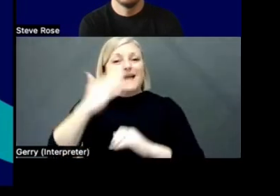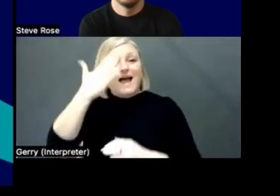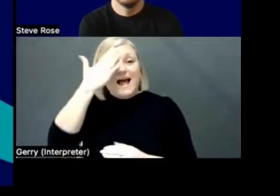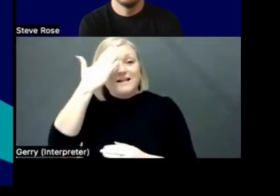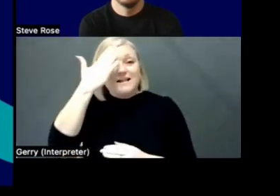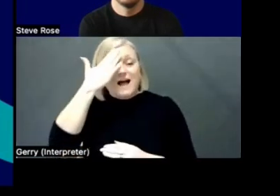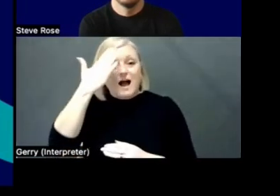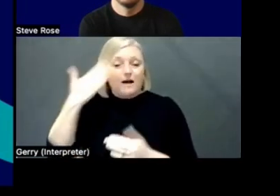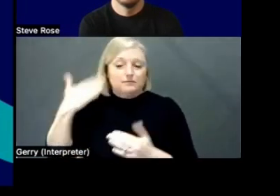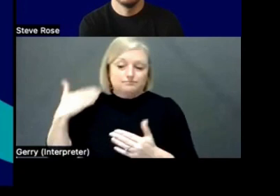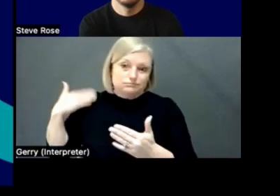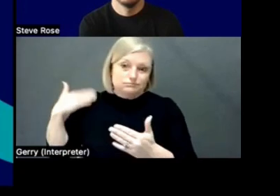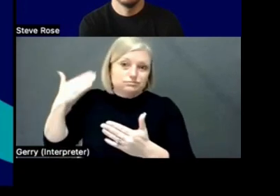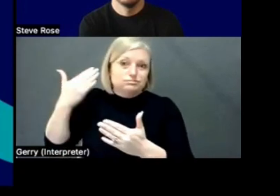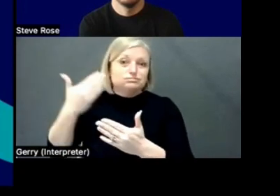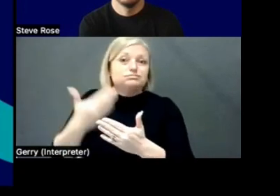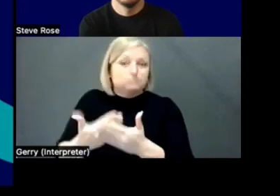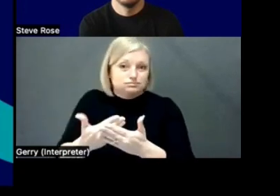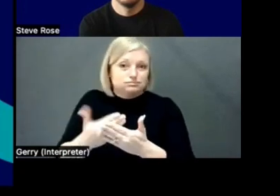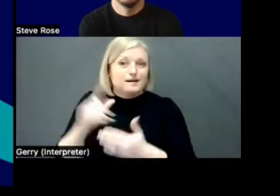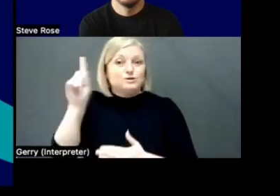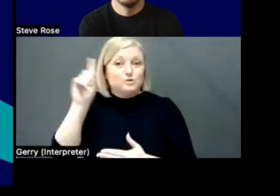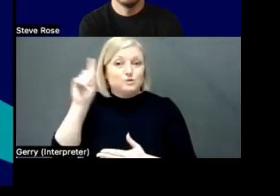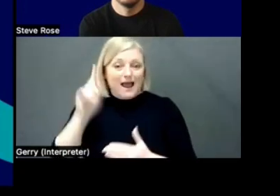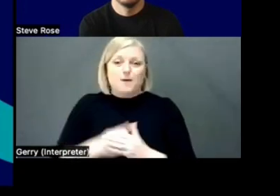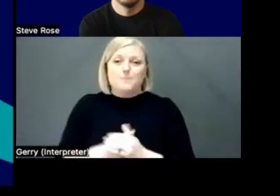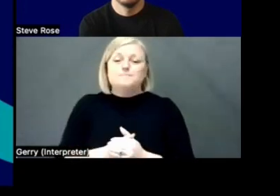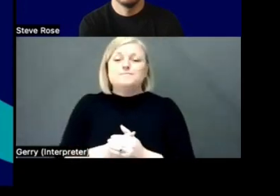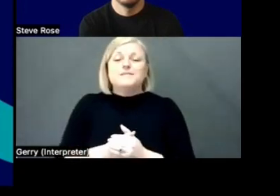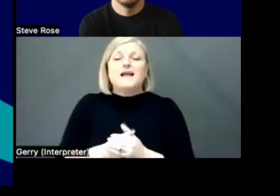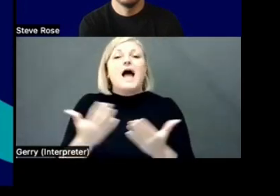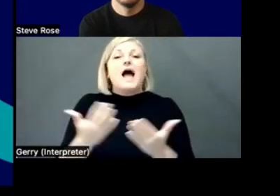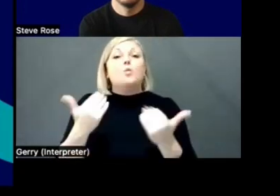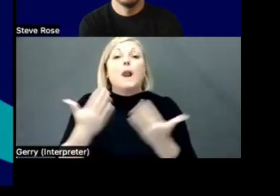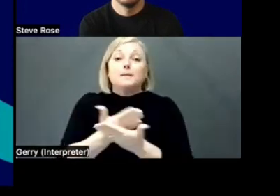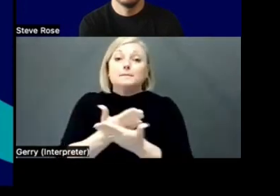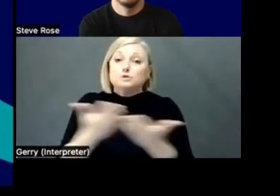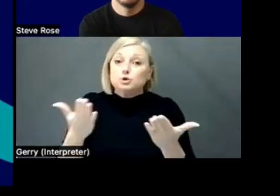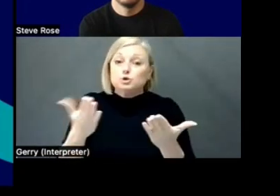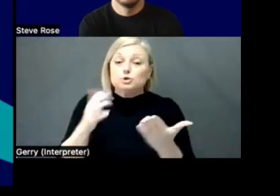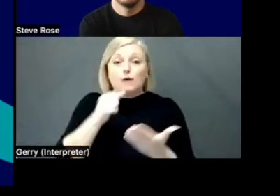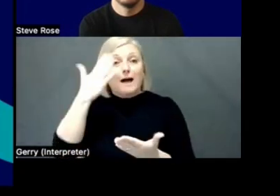any First Nations people that we have with us this evening.